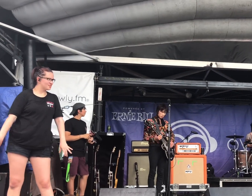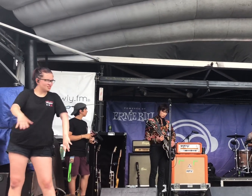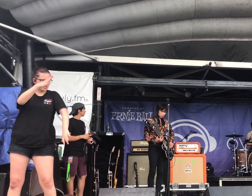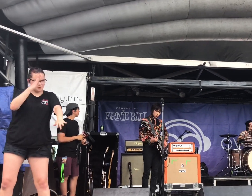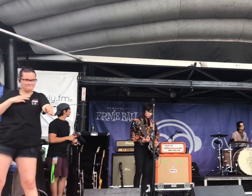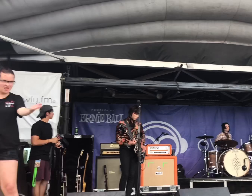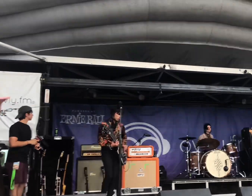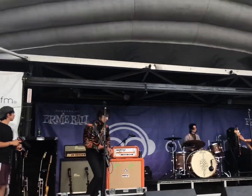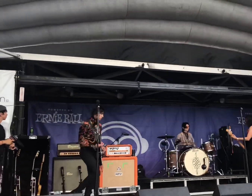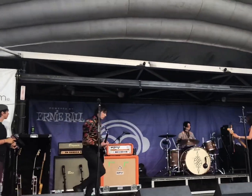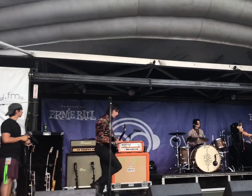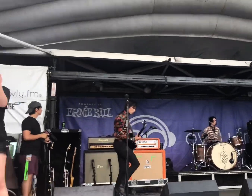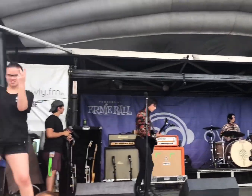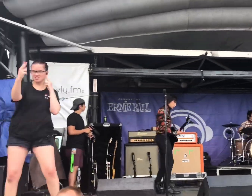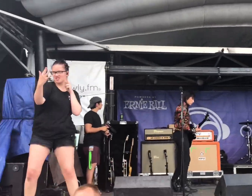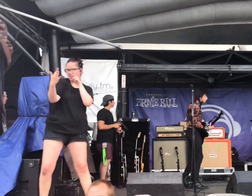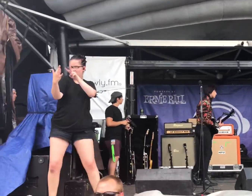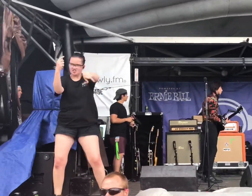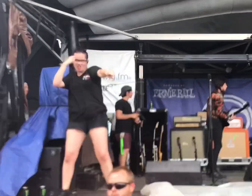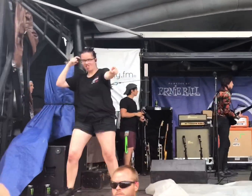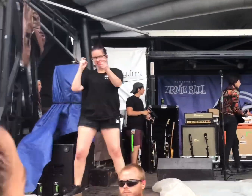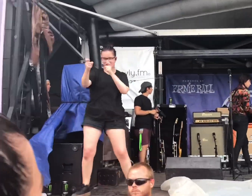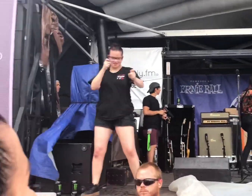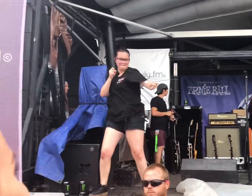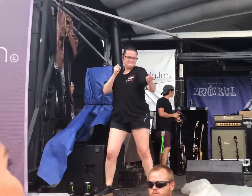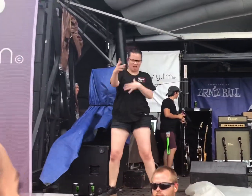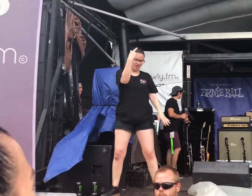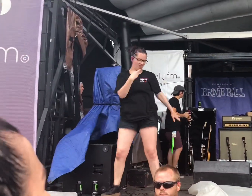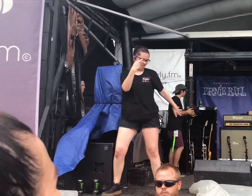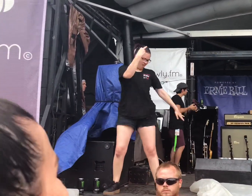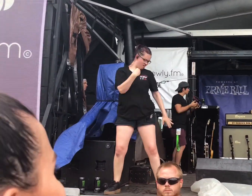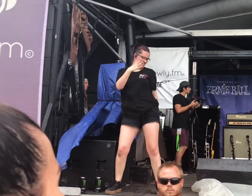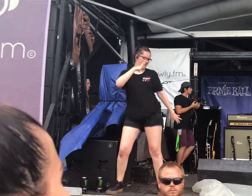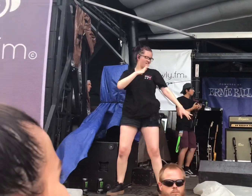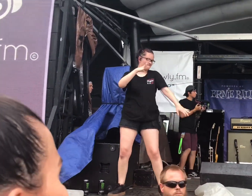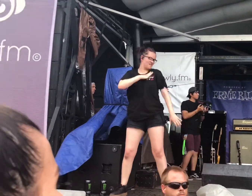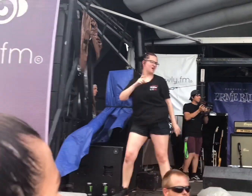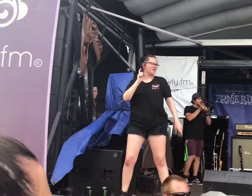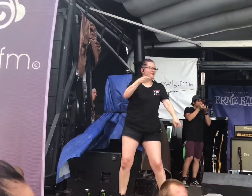I'm Mr. Doctor man questions his hands Lost his mind, clinically fine